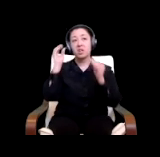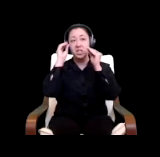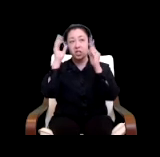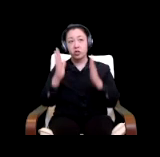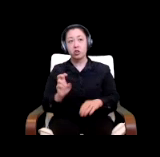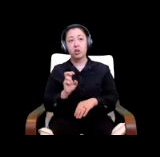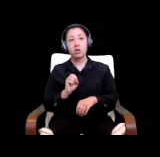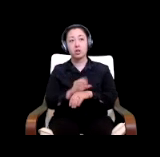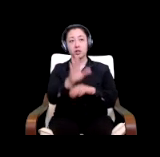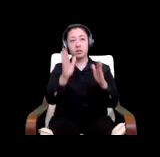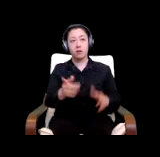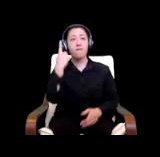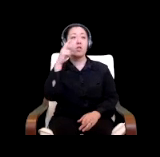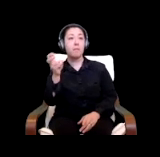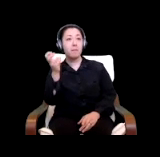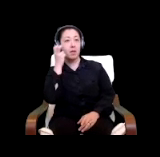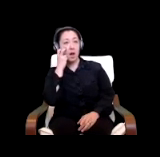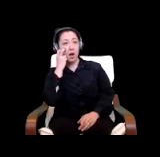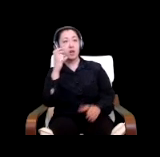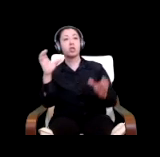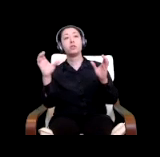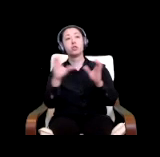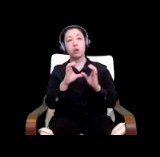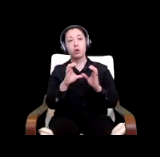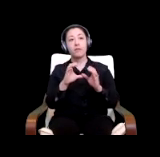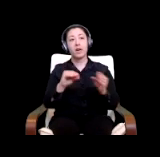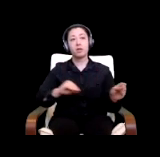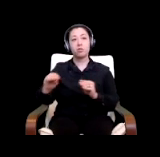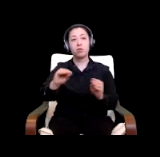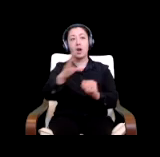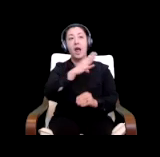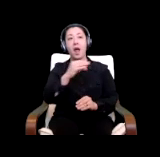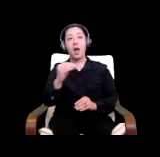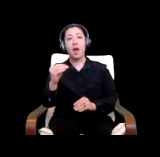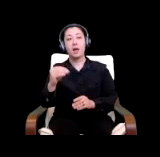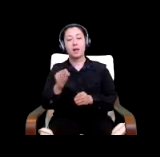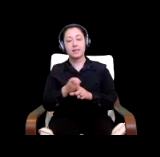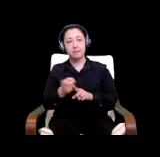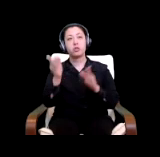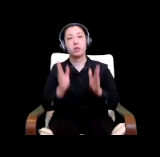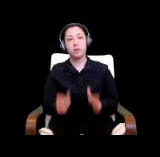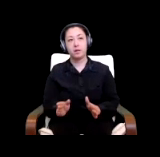and mobility specialist, those would be key players and increasing access in teaching